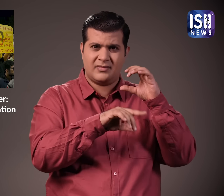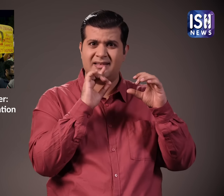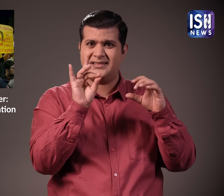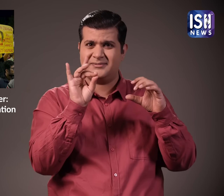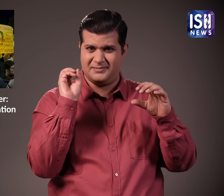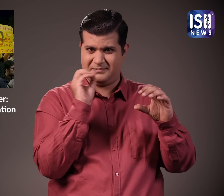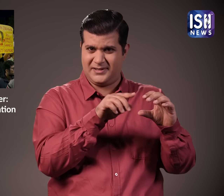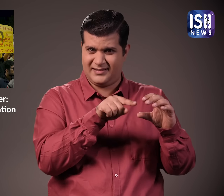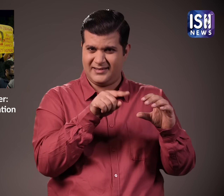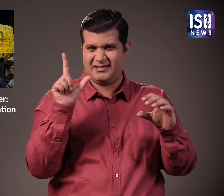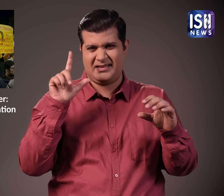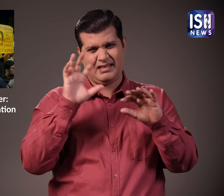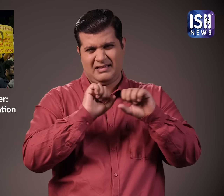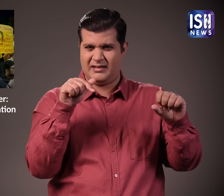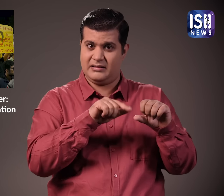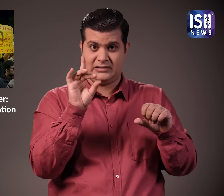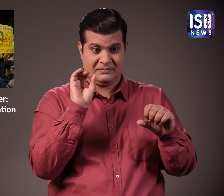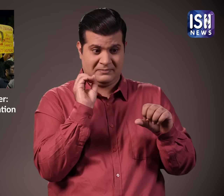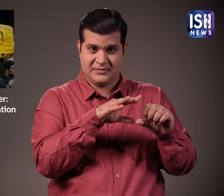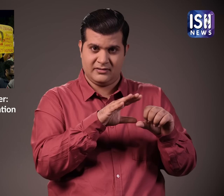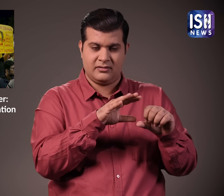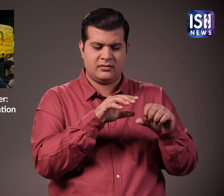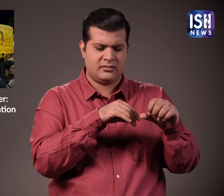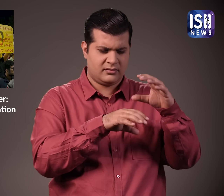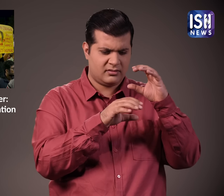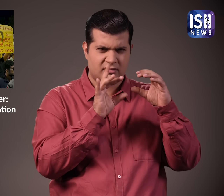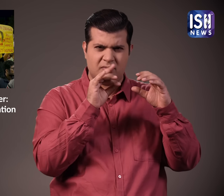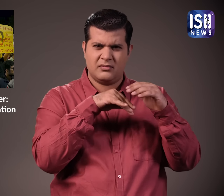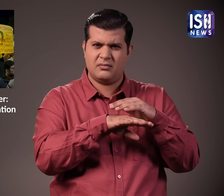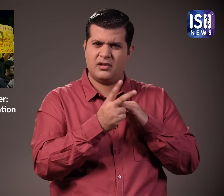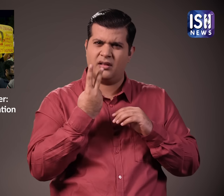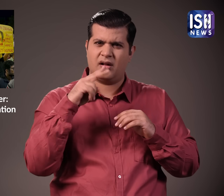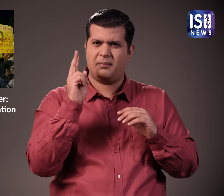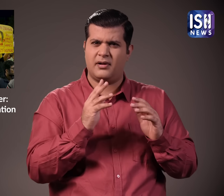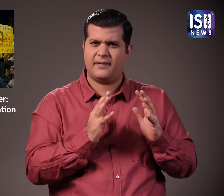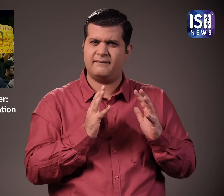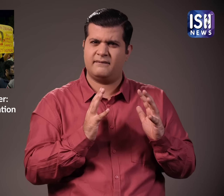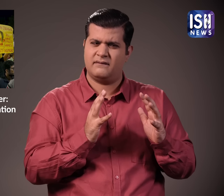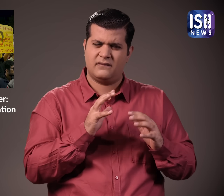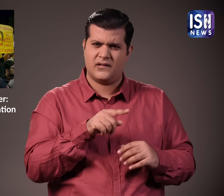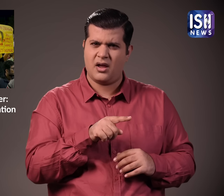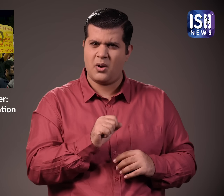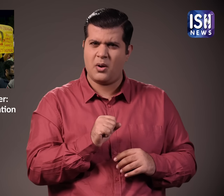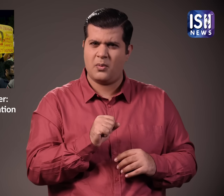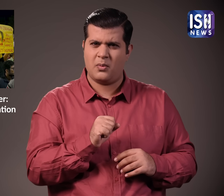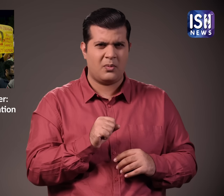Forensic reports also found semen inside her vagina. And they found a lot.